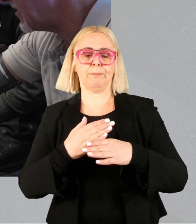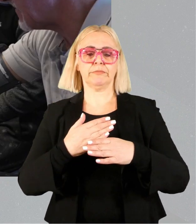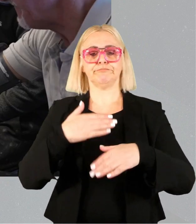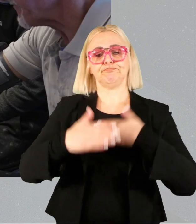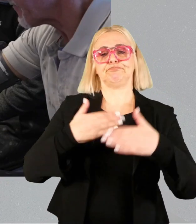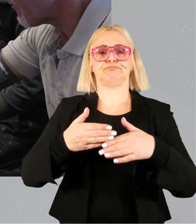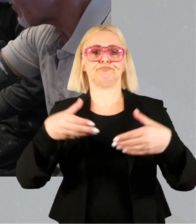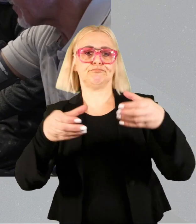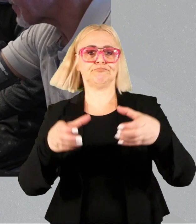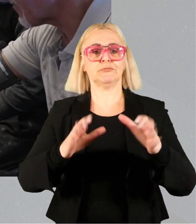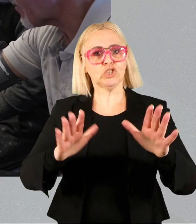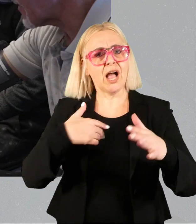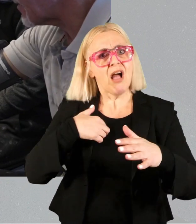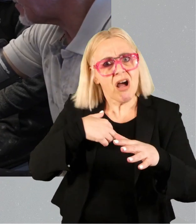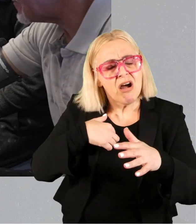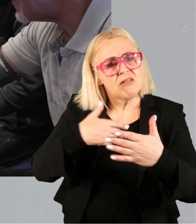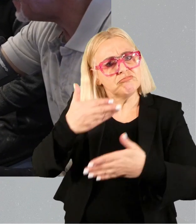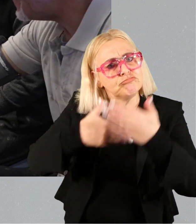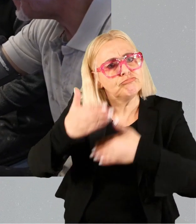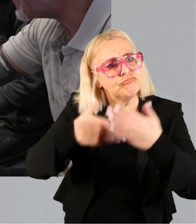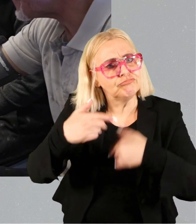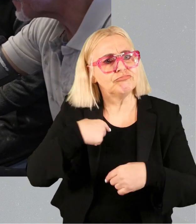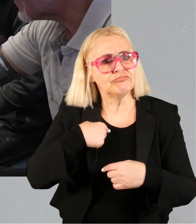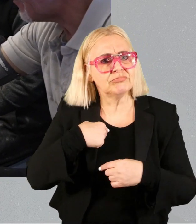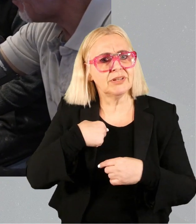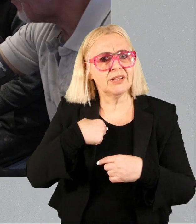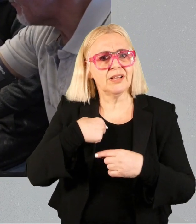You're not simply taking on the role, you give them the same information,